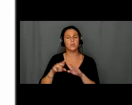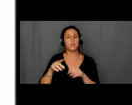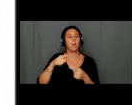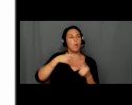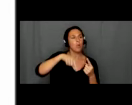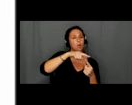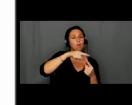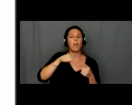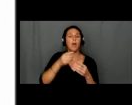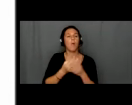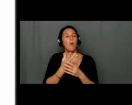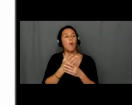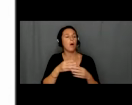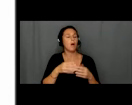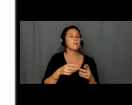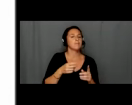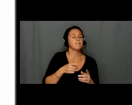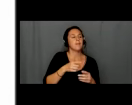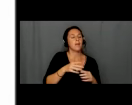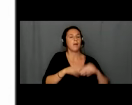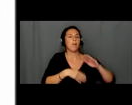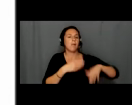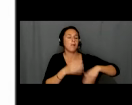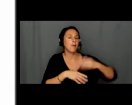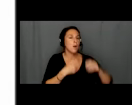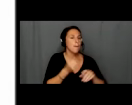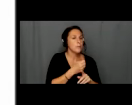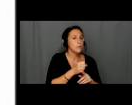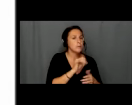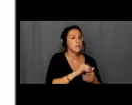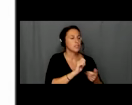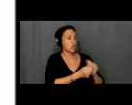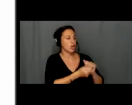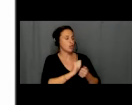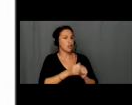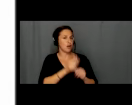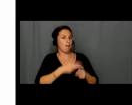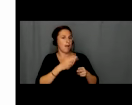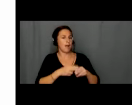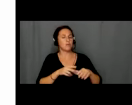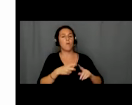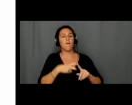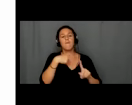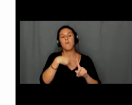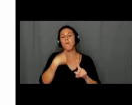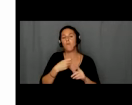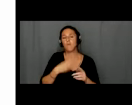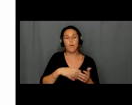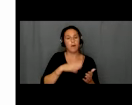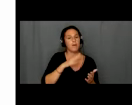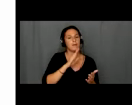to aviod enforcement of labor violations and change their name, and then i'll go ahead and pass it to Chris to wrap up our presentation.